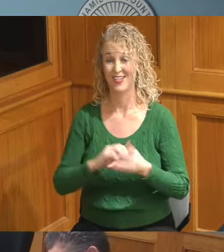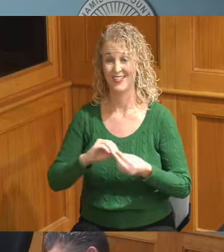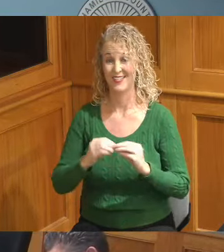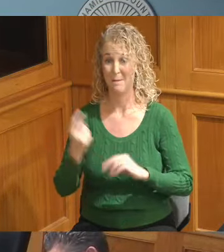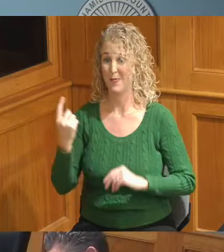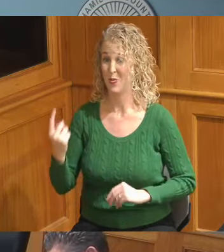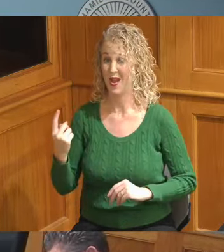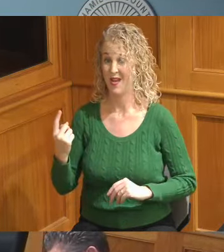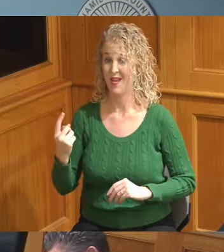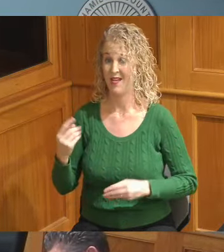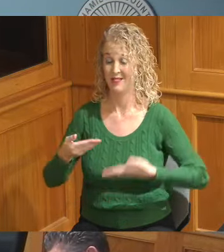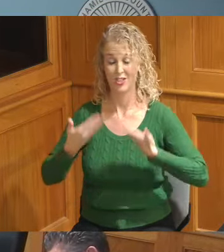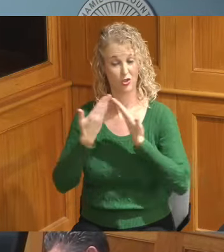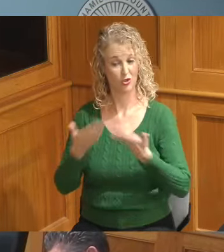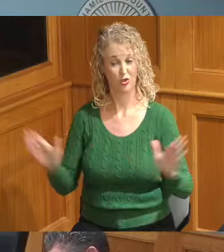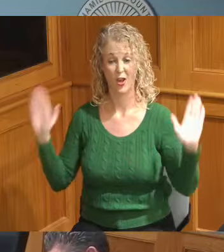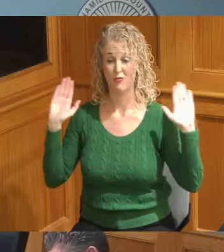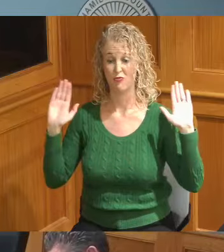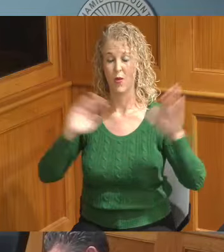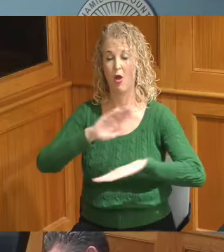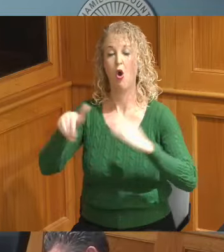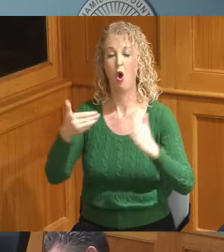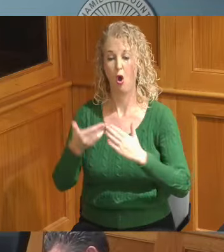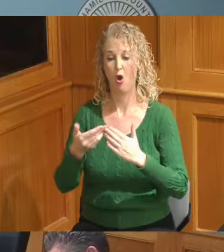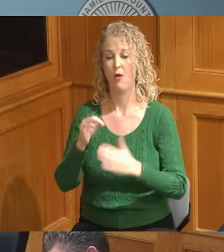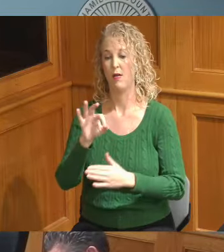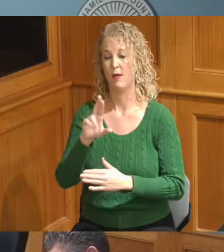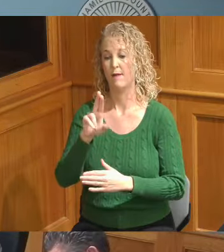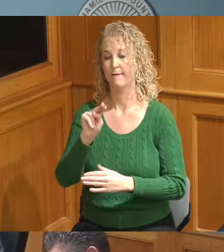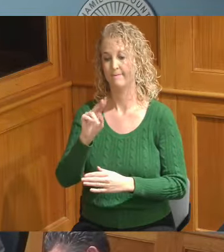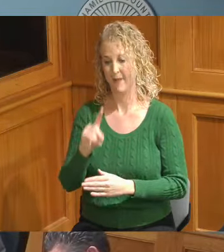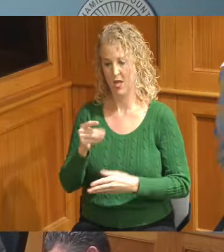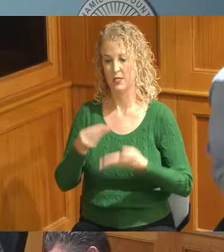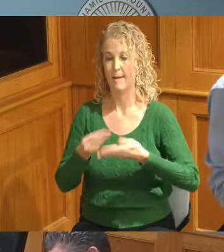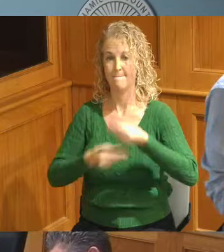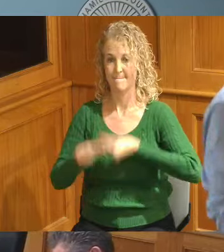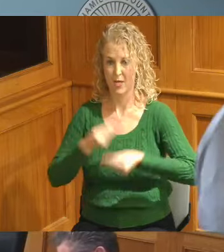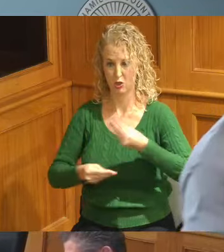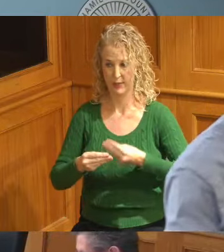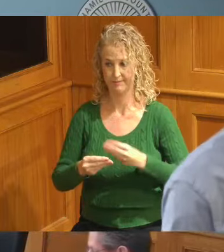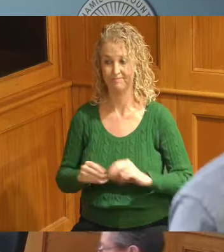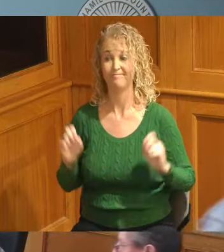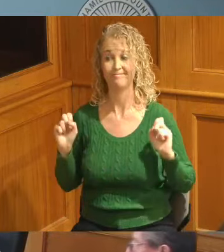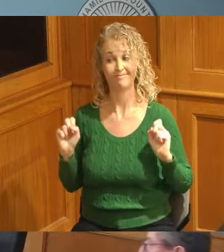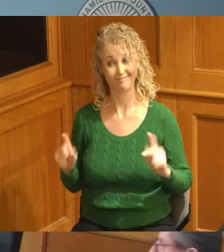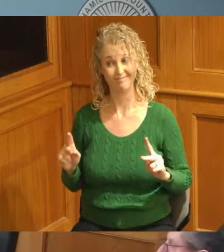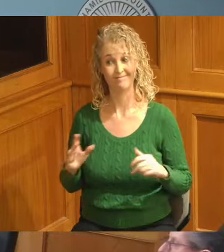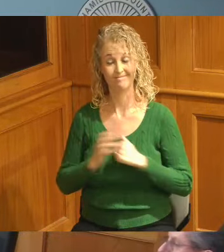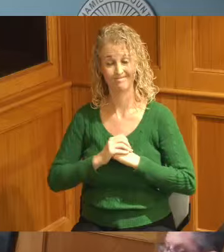is the general fund. all funds budgets. Thank you, Commissioner. So, this moves right into that. so,